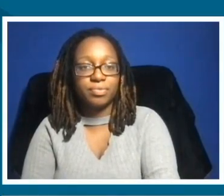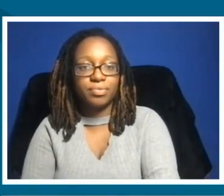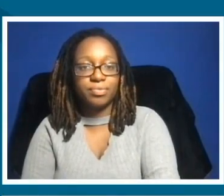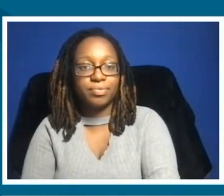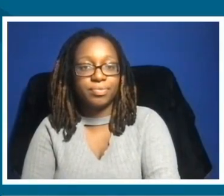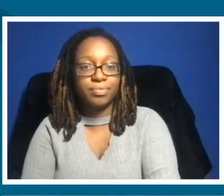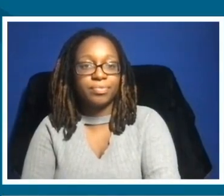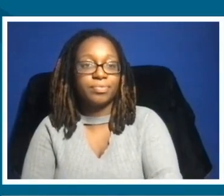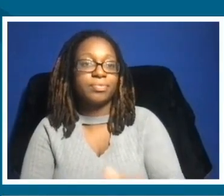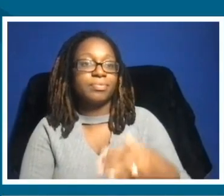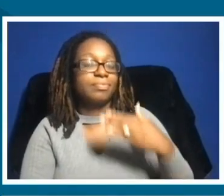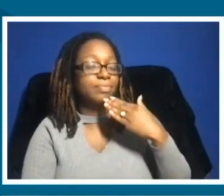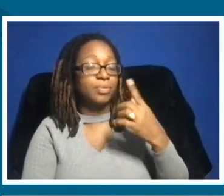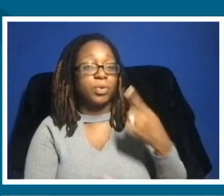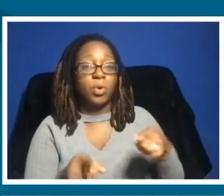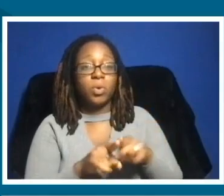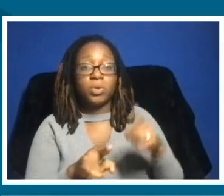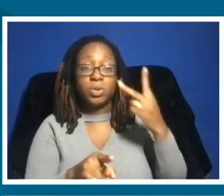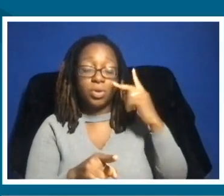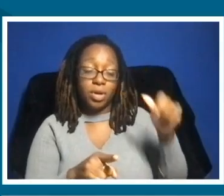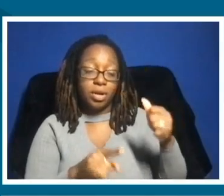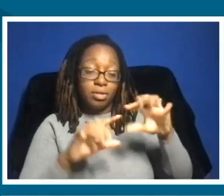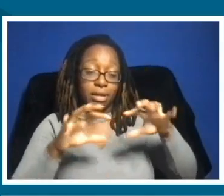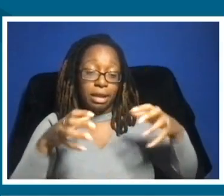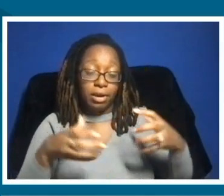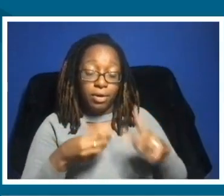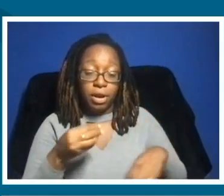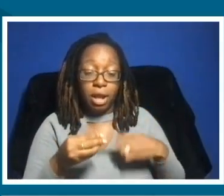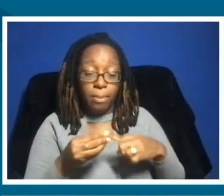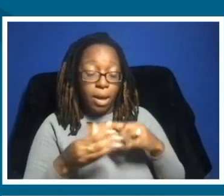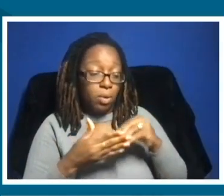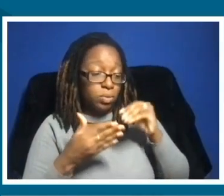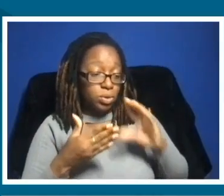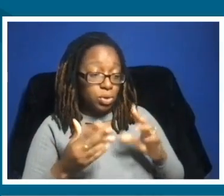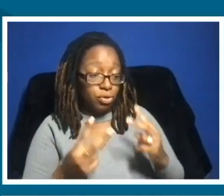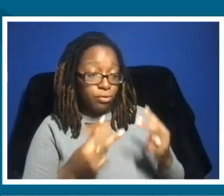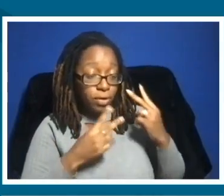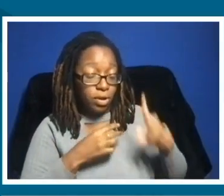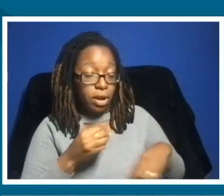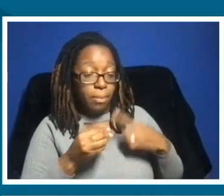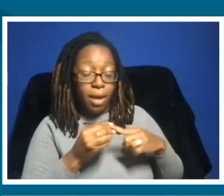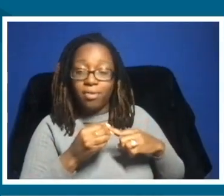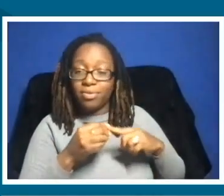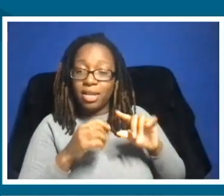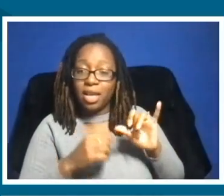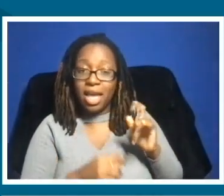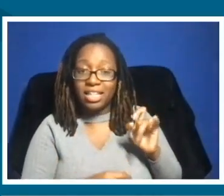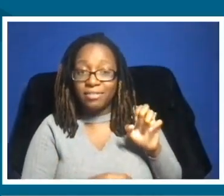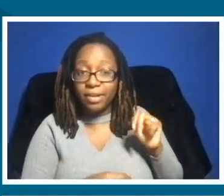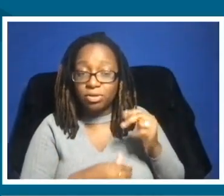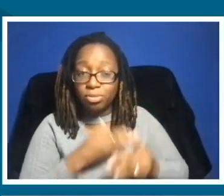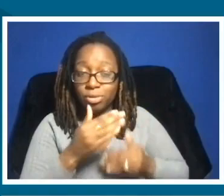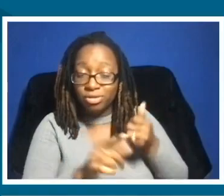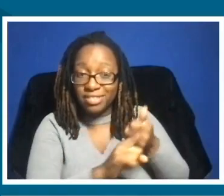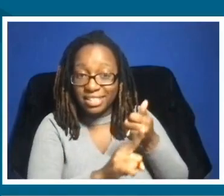of student reflections about the activation process itself uh